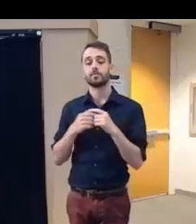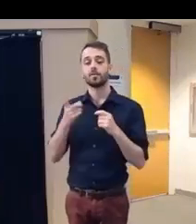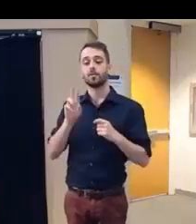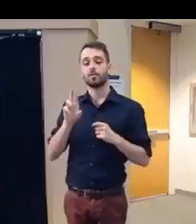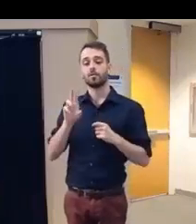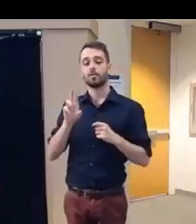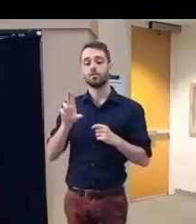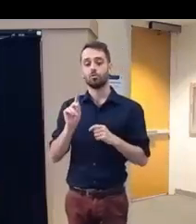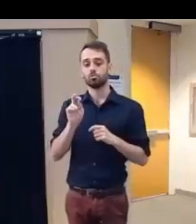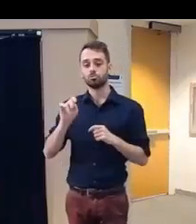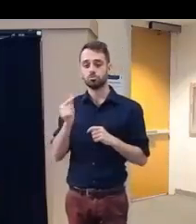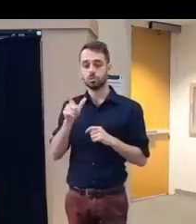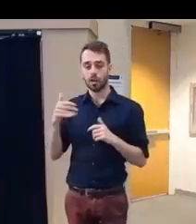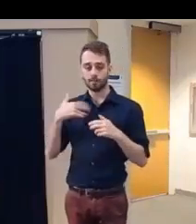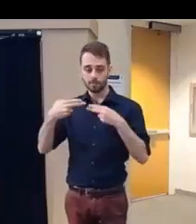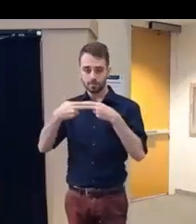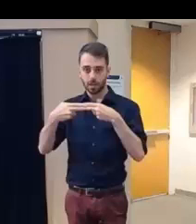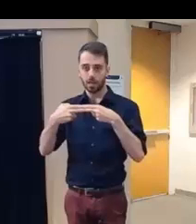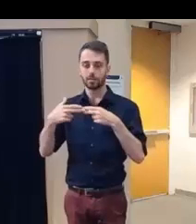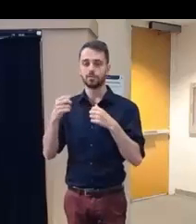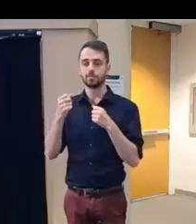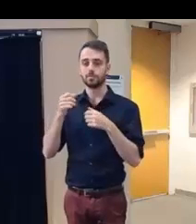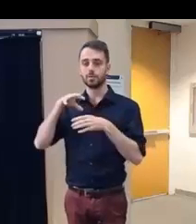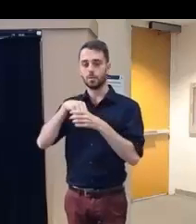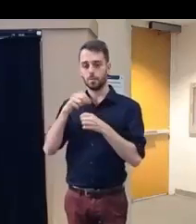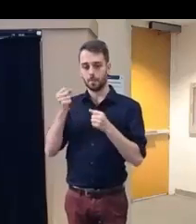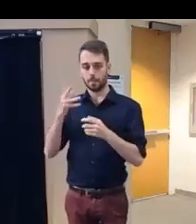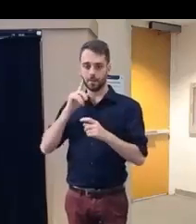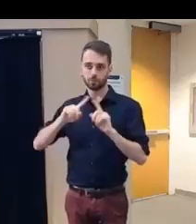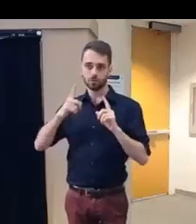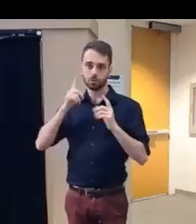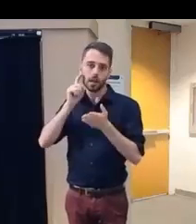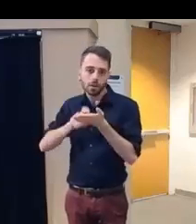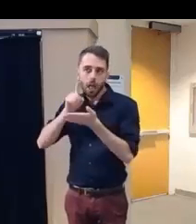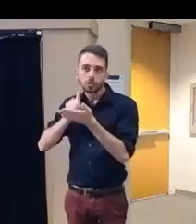who participate in their diversity work groups as well as the psychology training committee and